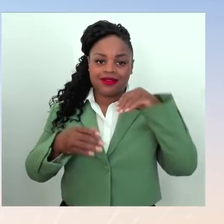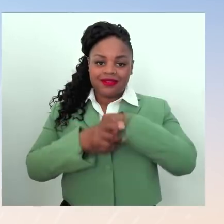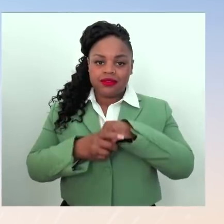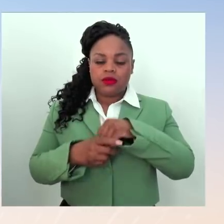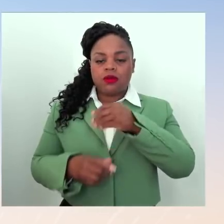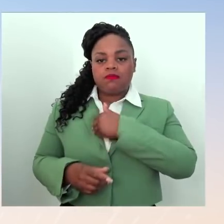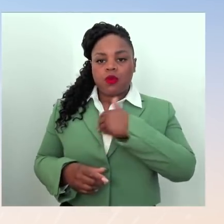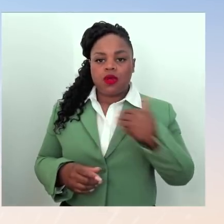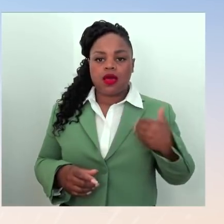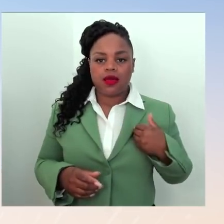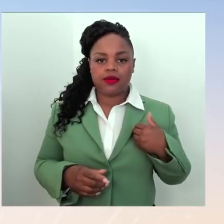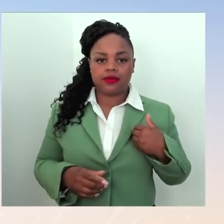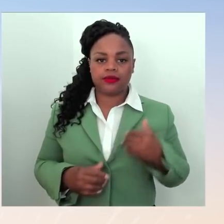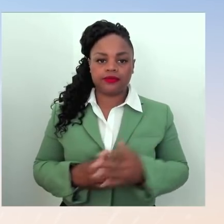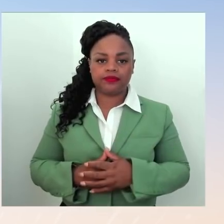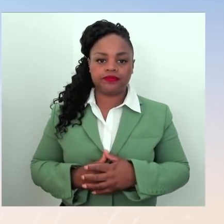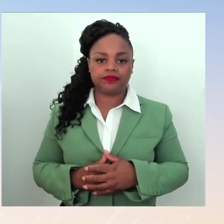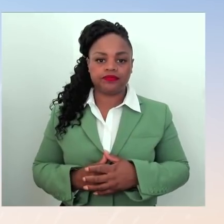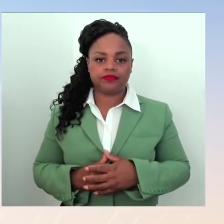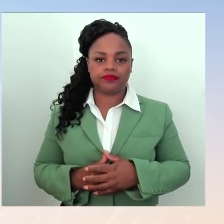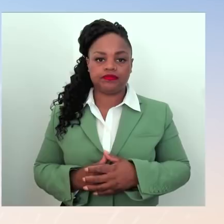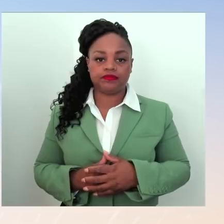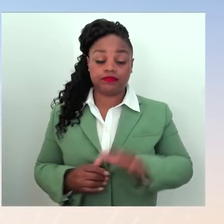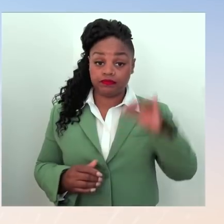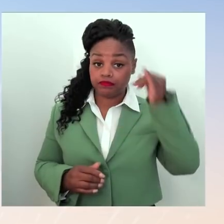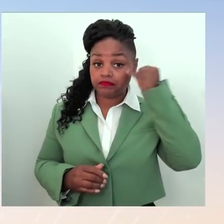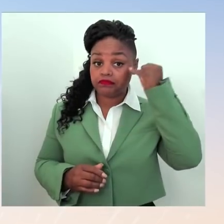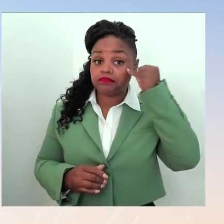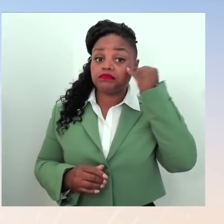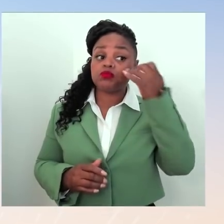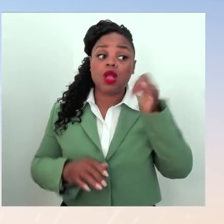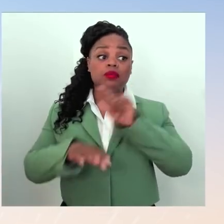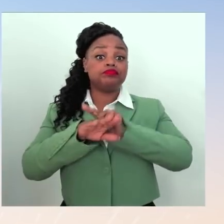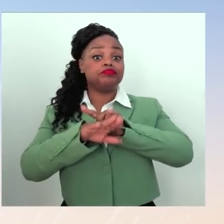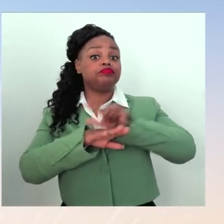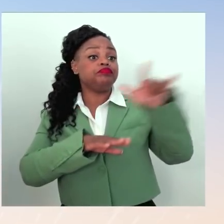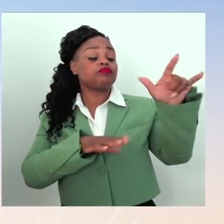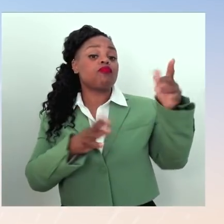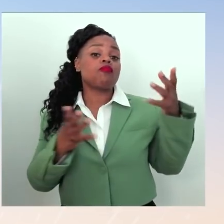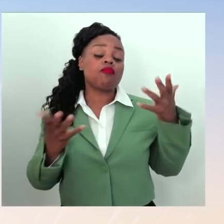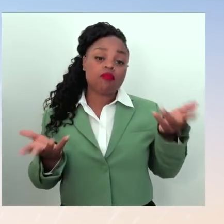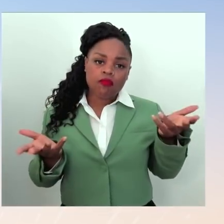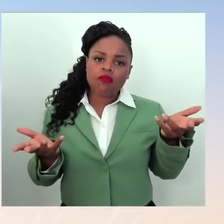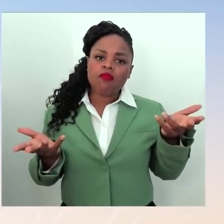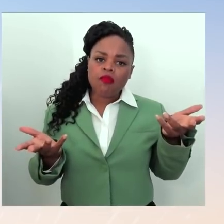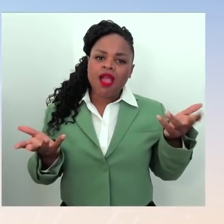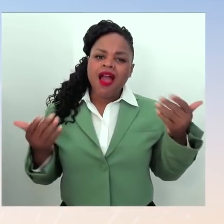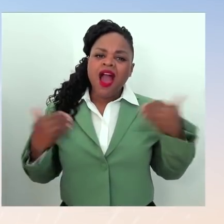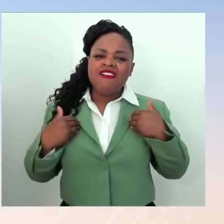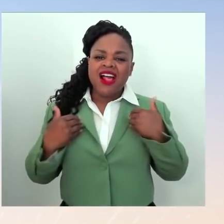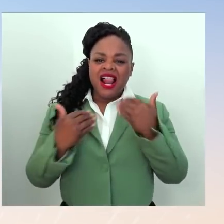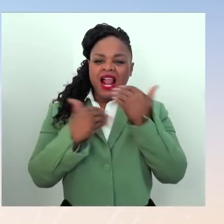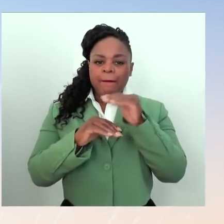Are there -- what are the other options and where do they land? So those are some of the logistical challenges. Obviously, the Department of Defense